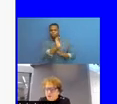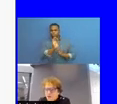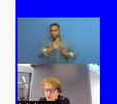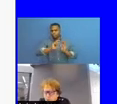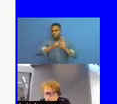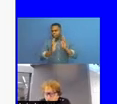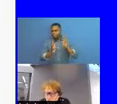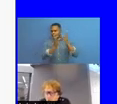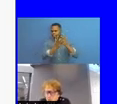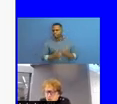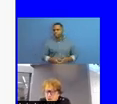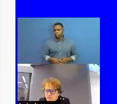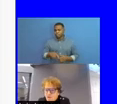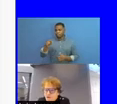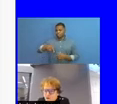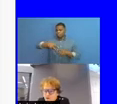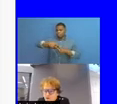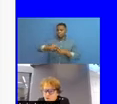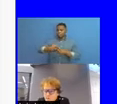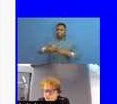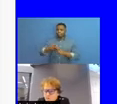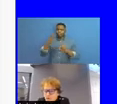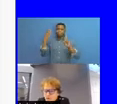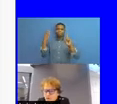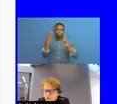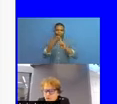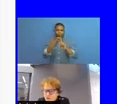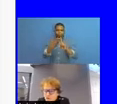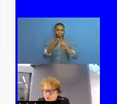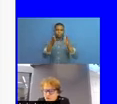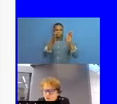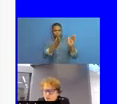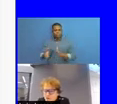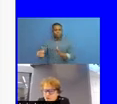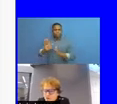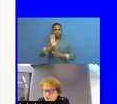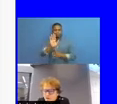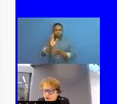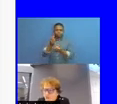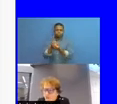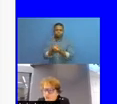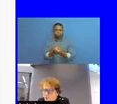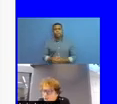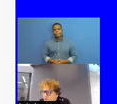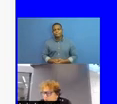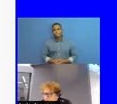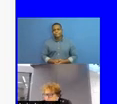It's starts from the belief that artistic projects and sharp artistic ideas can help to innovate